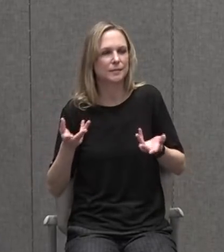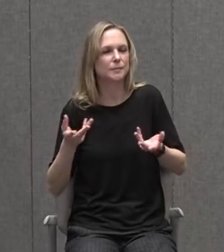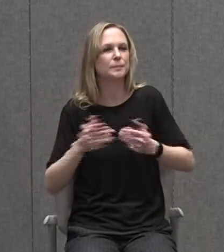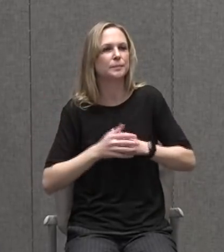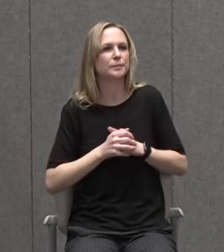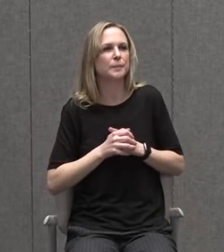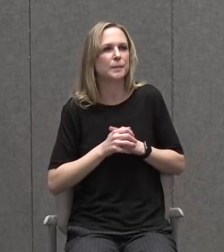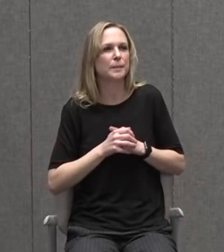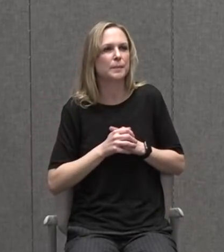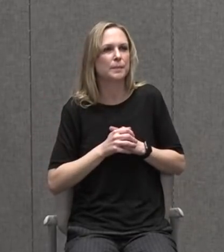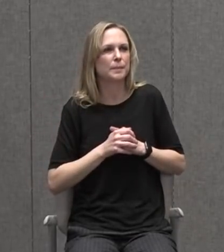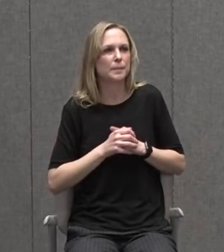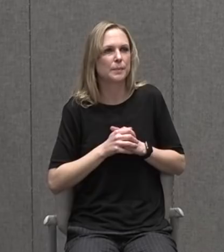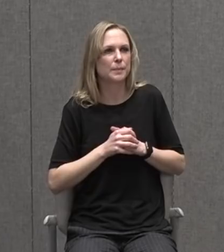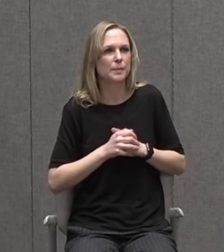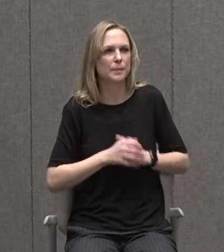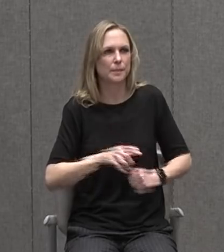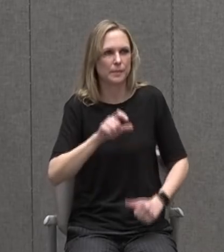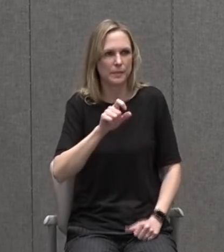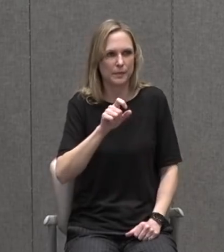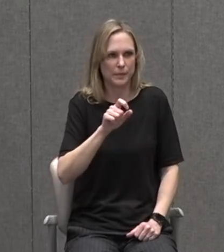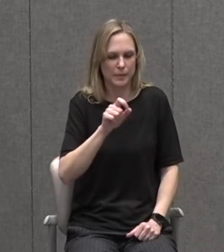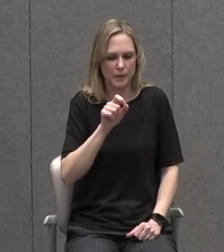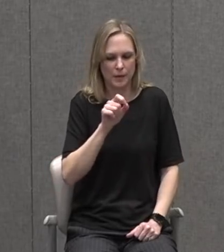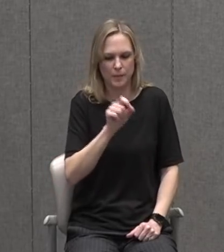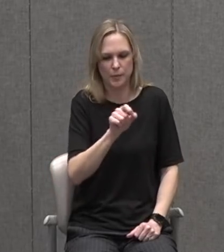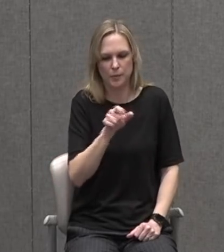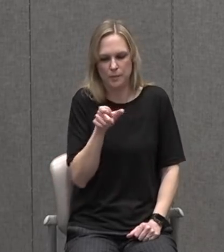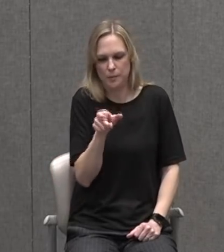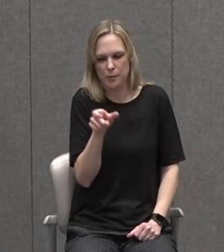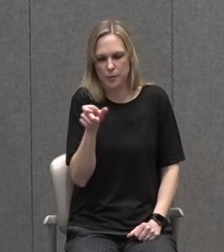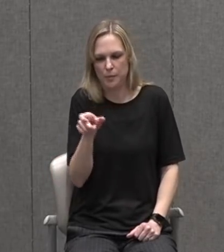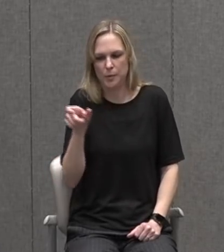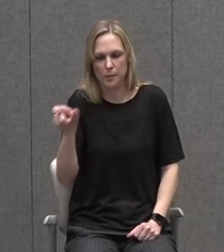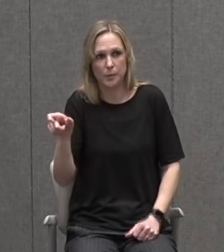Let's see our thousandths column is gonna be where our five belongs right here.